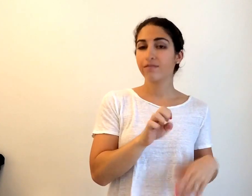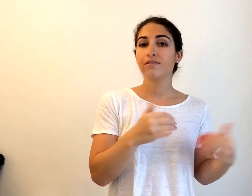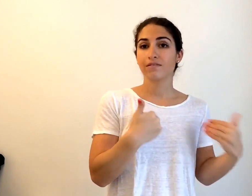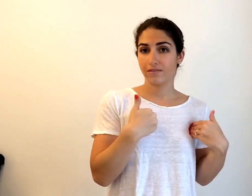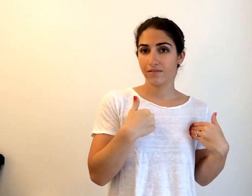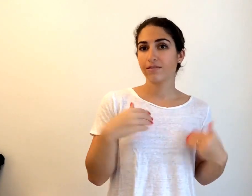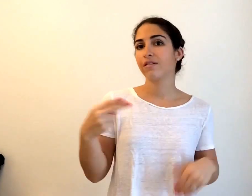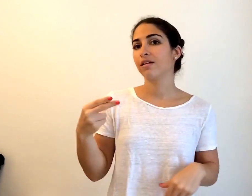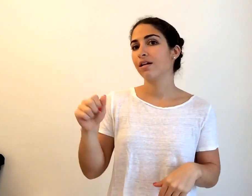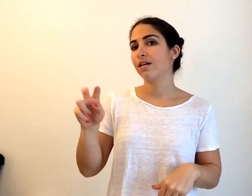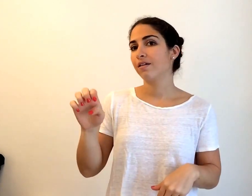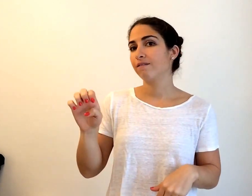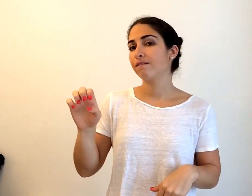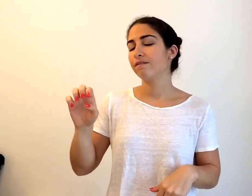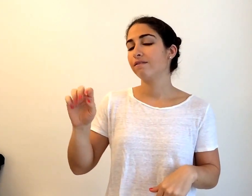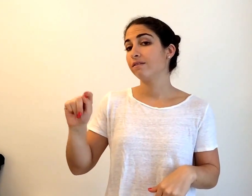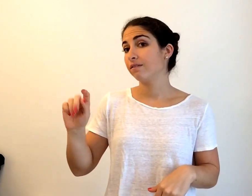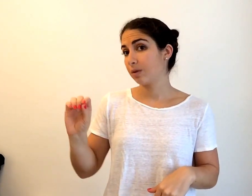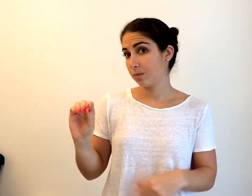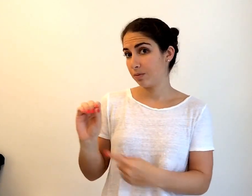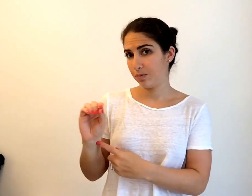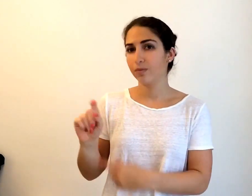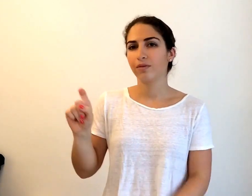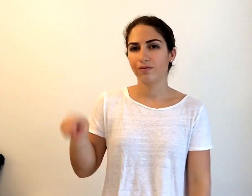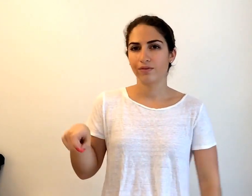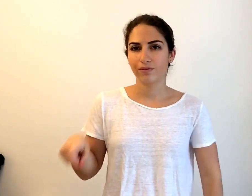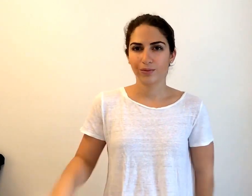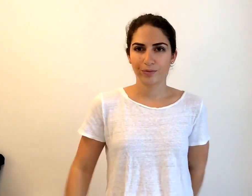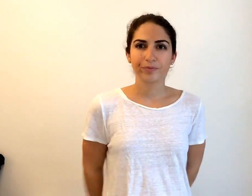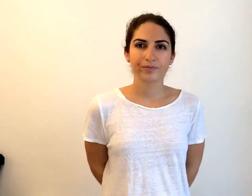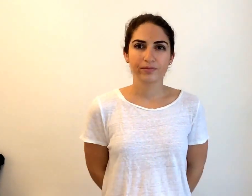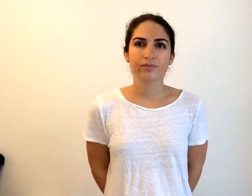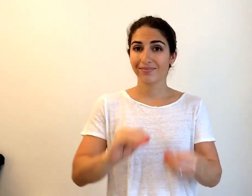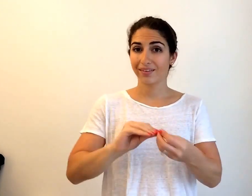So HAVE, "have to" -- use the sign MUST.